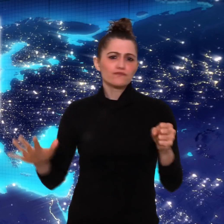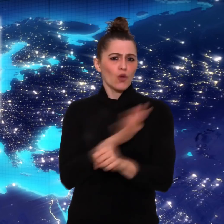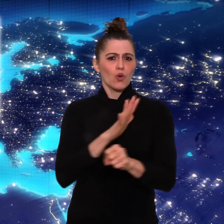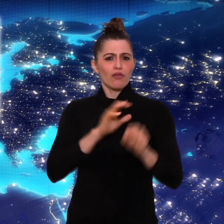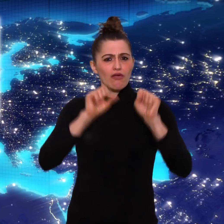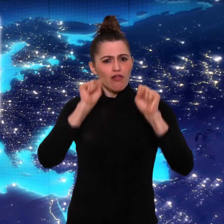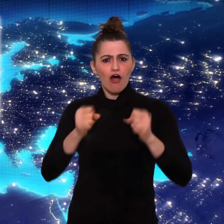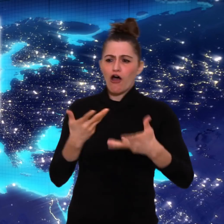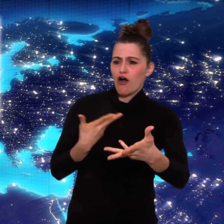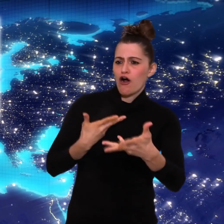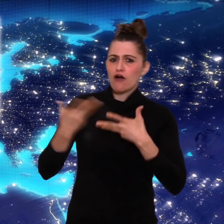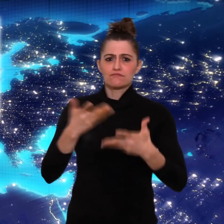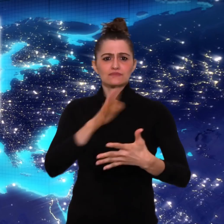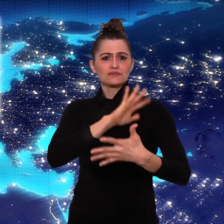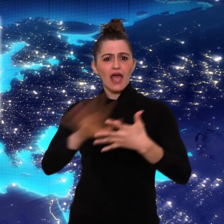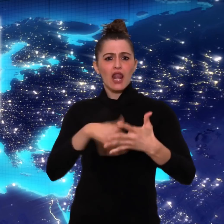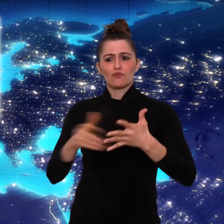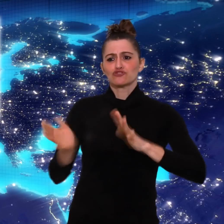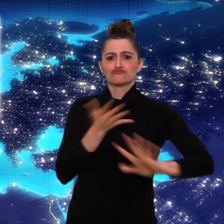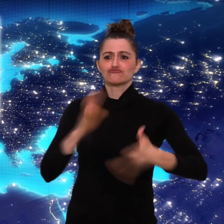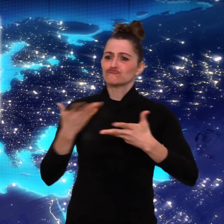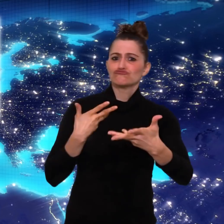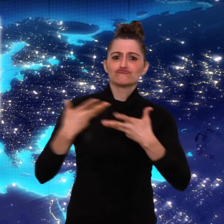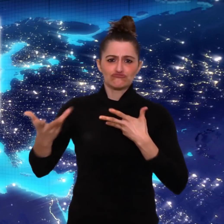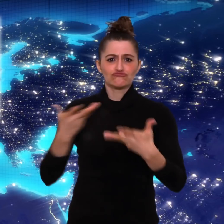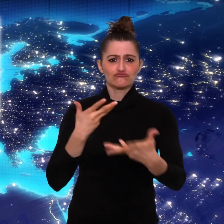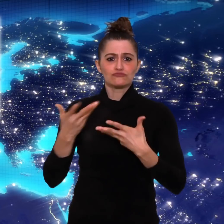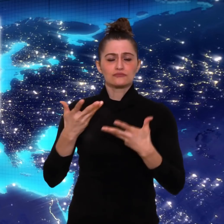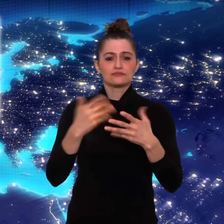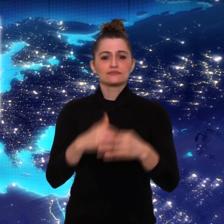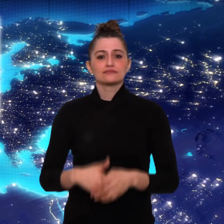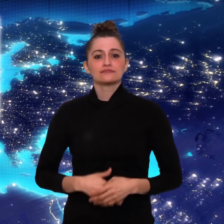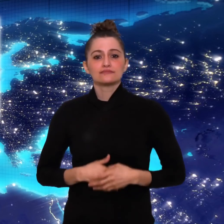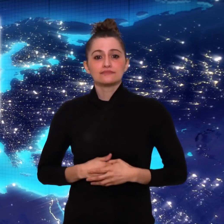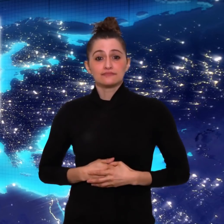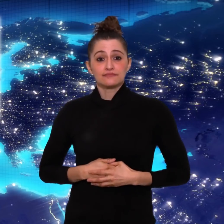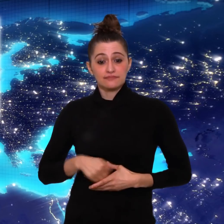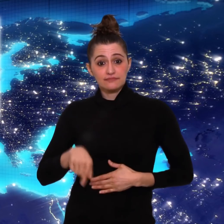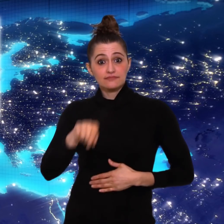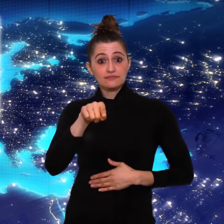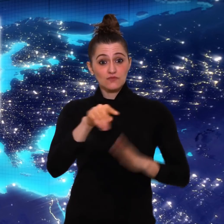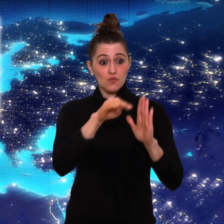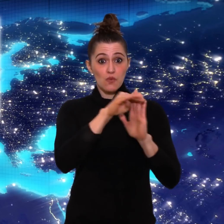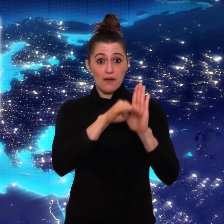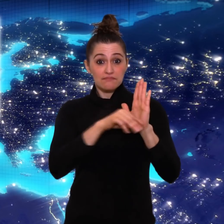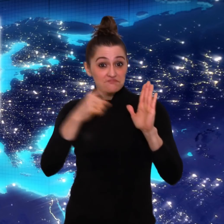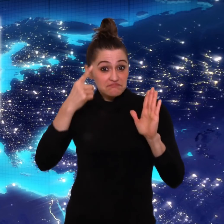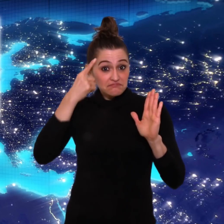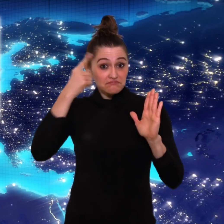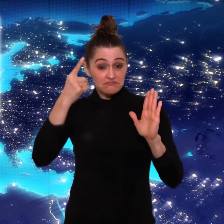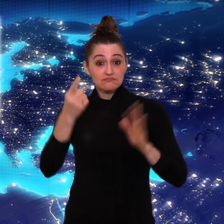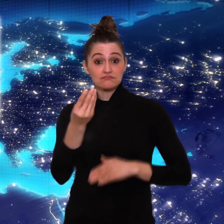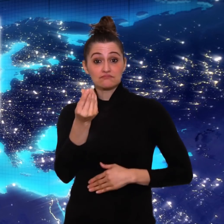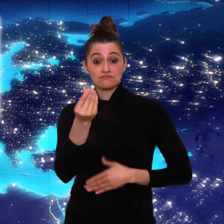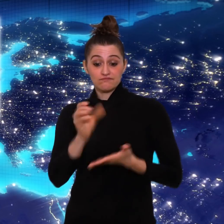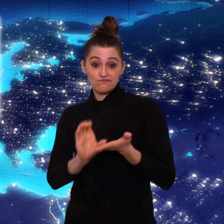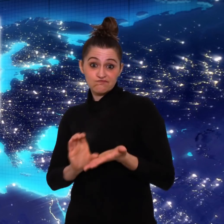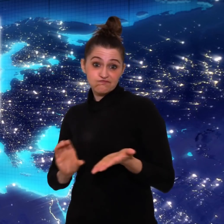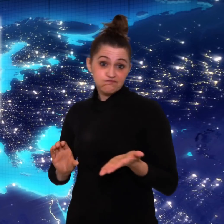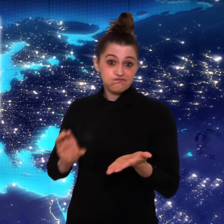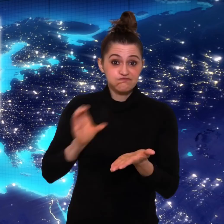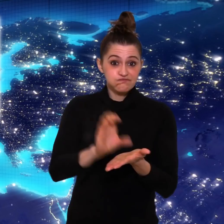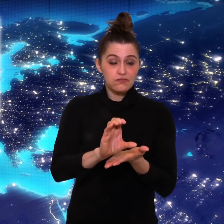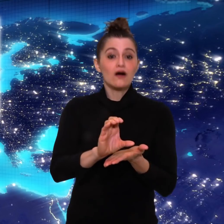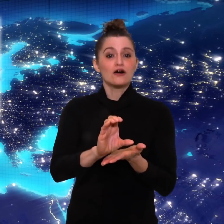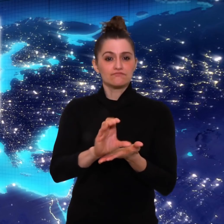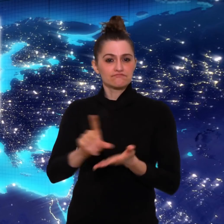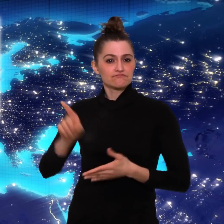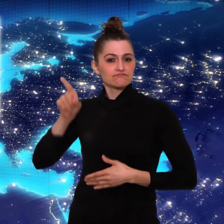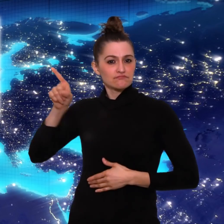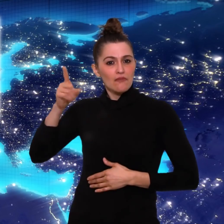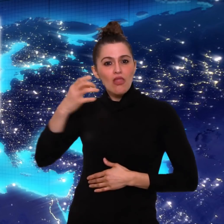language. This government-funded